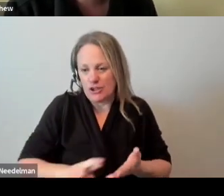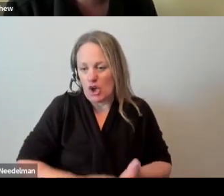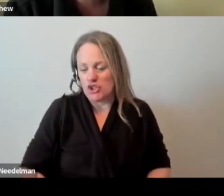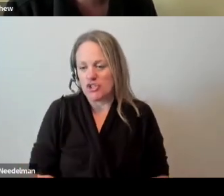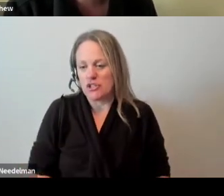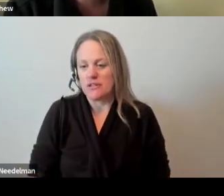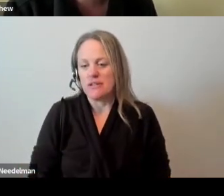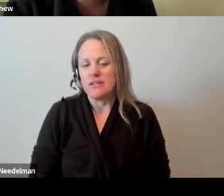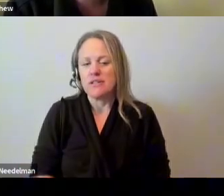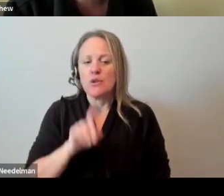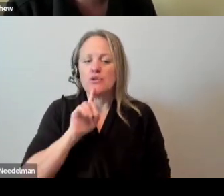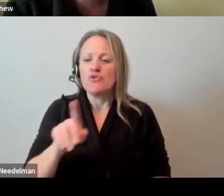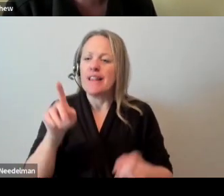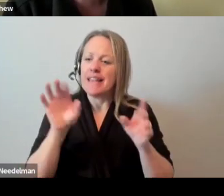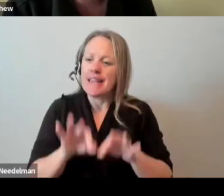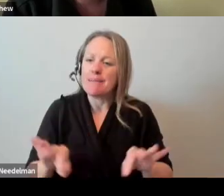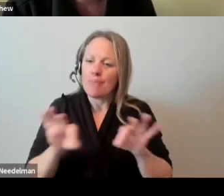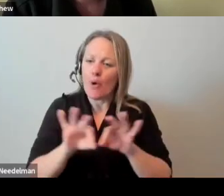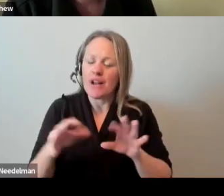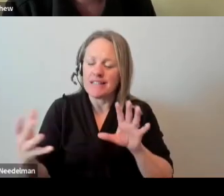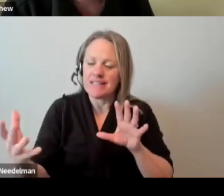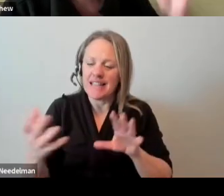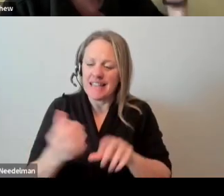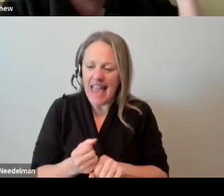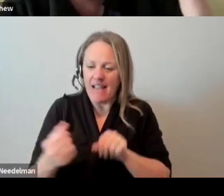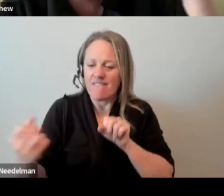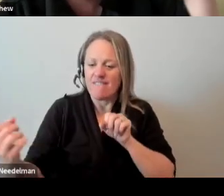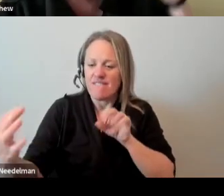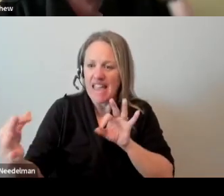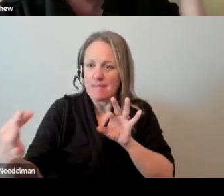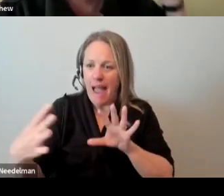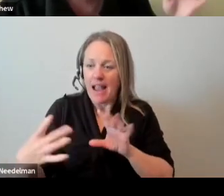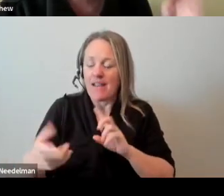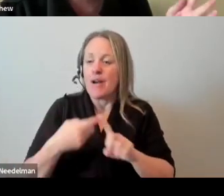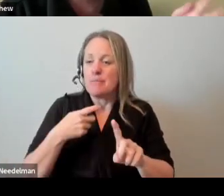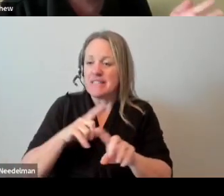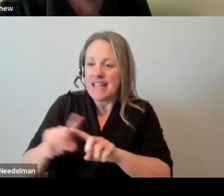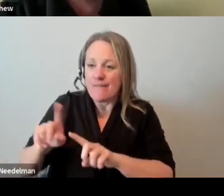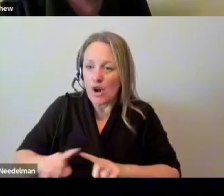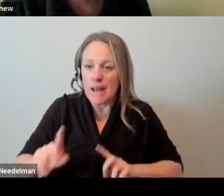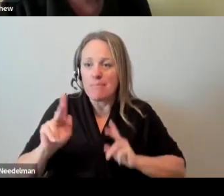And so it's really important to get feedback from lots of people with different disability types